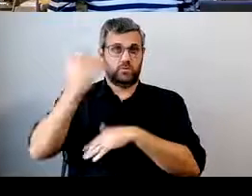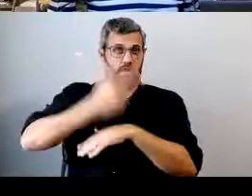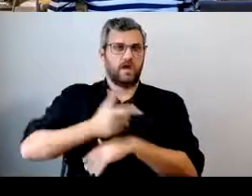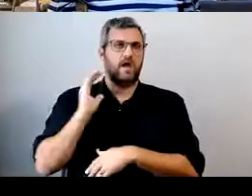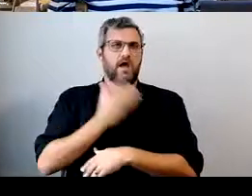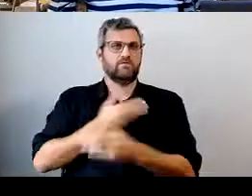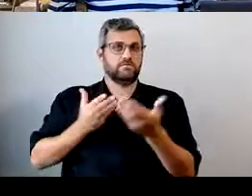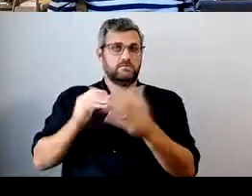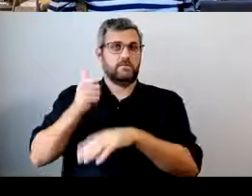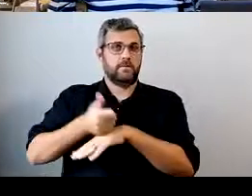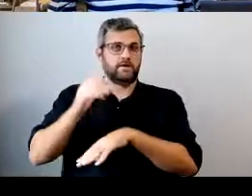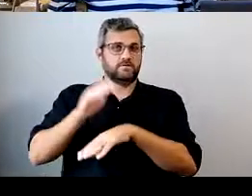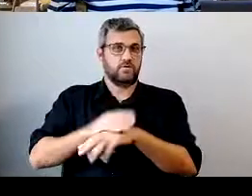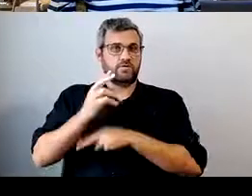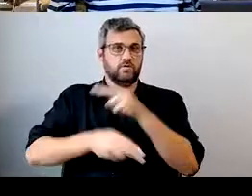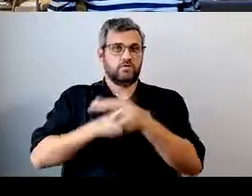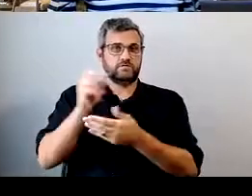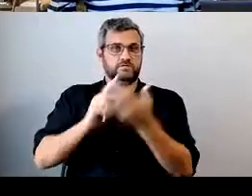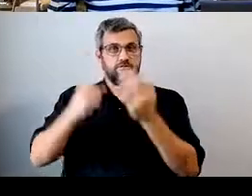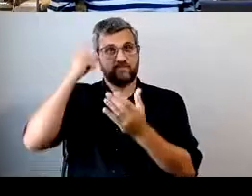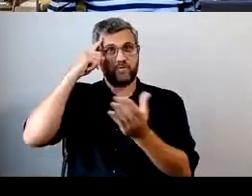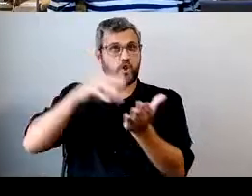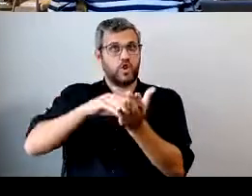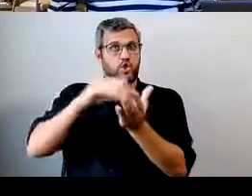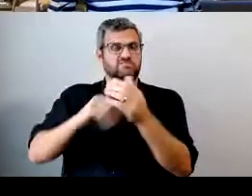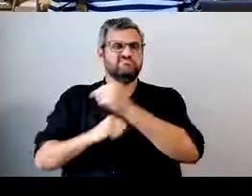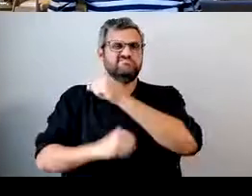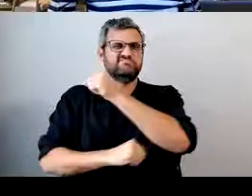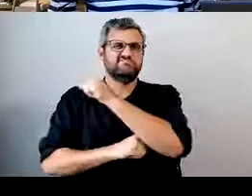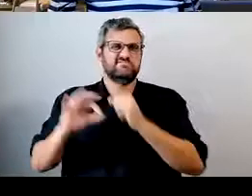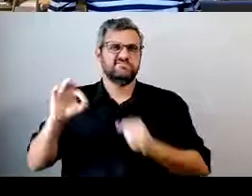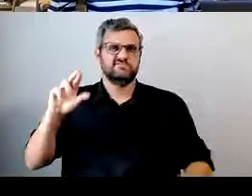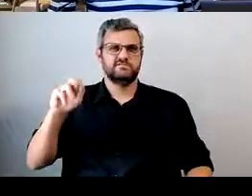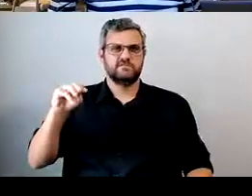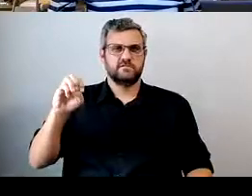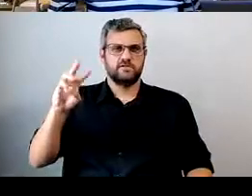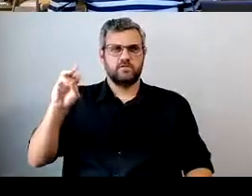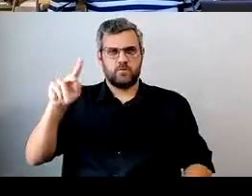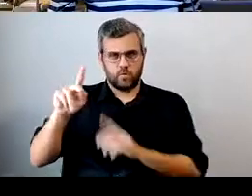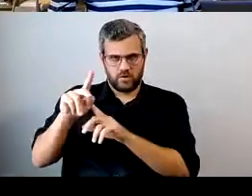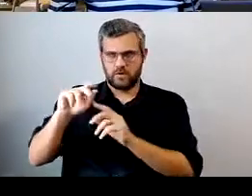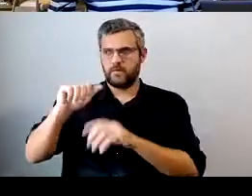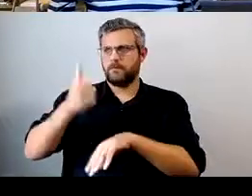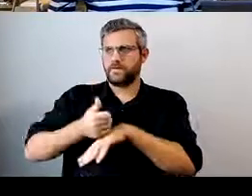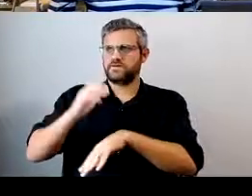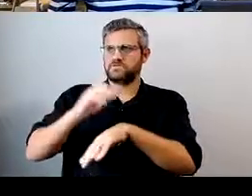on the universal design for learning framework. And that's based on CAST, C-A-S-T,